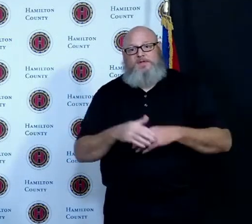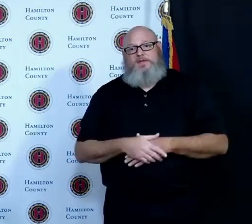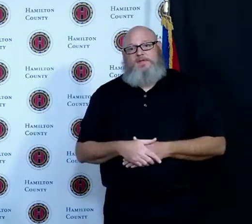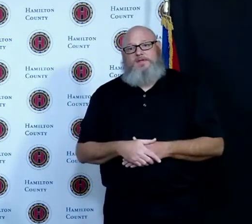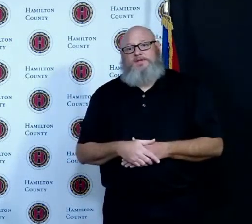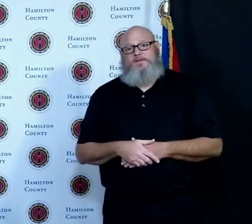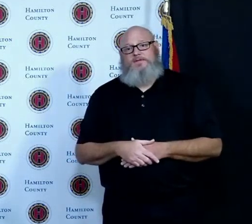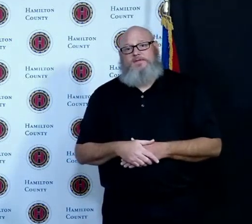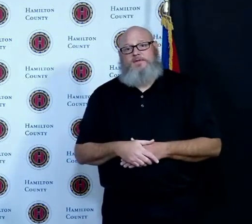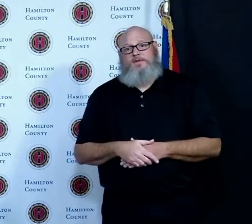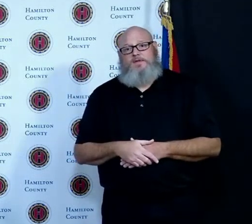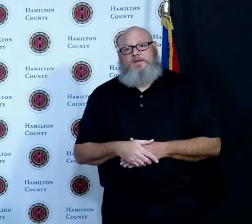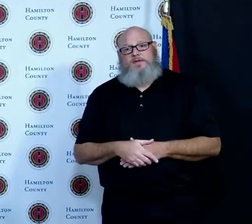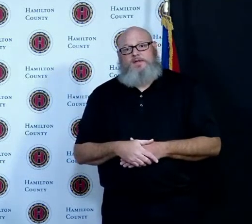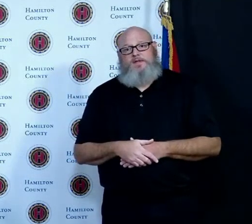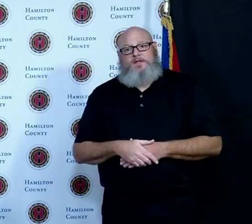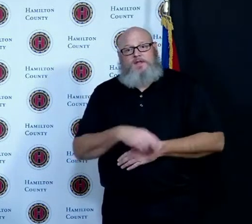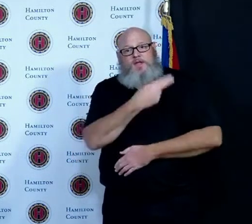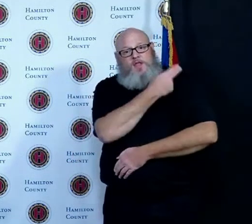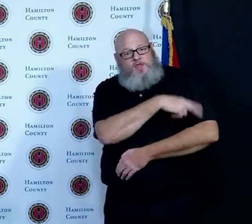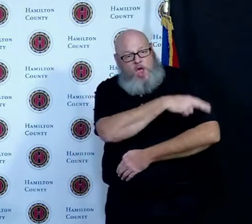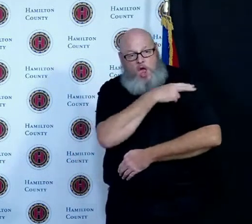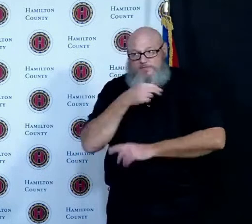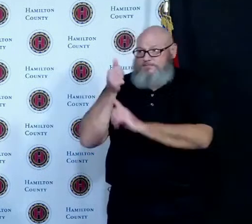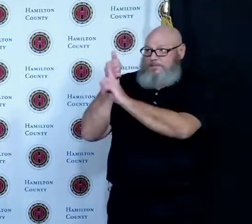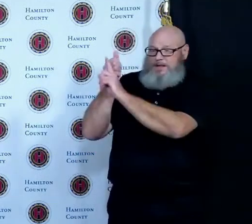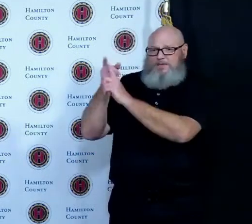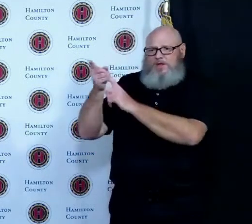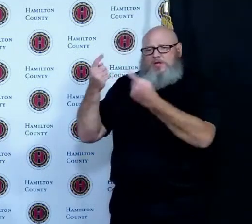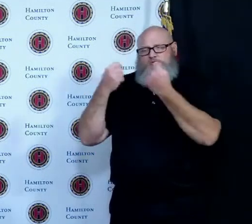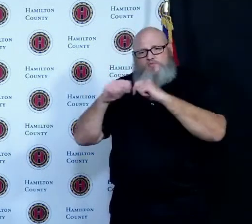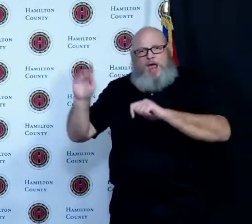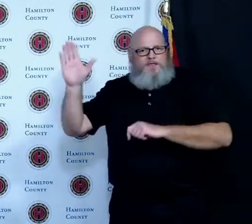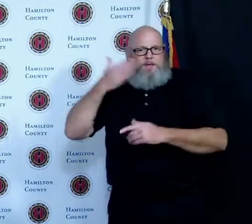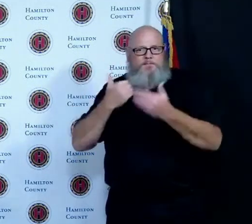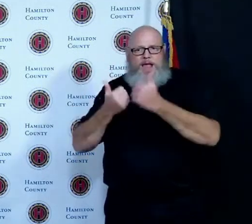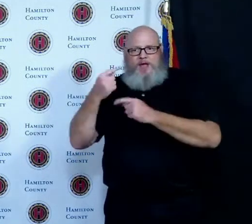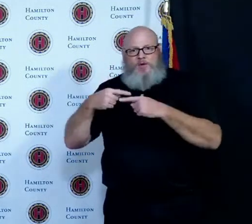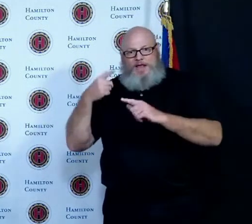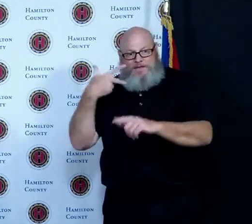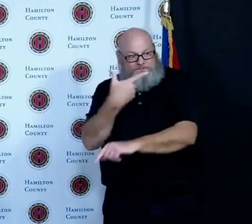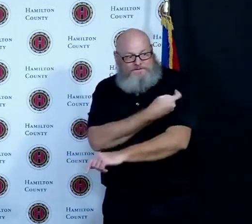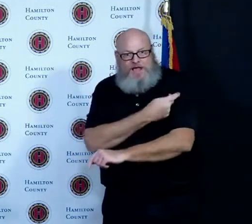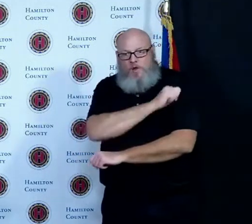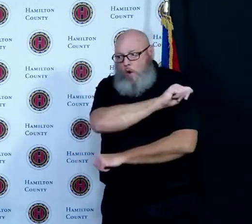ran several vaccination clinics at our office and have been focusing on hospital inpatient settings